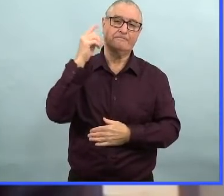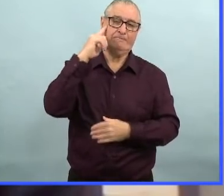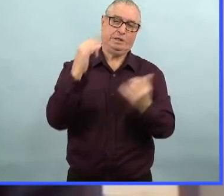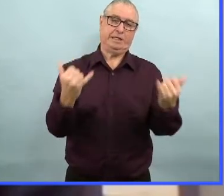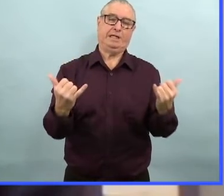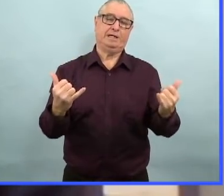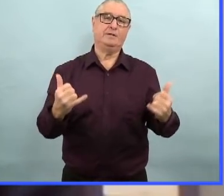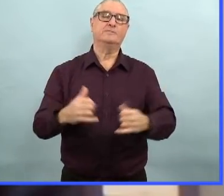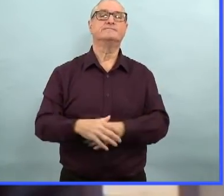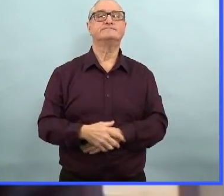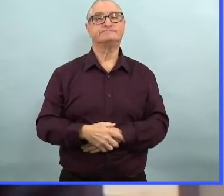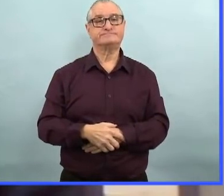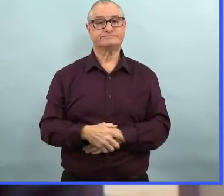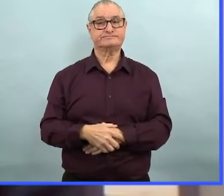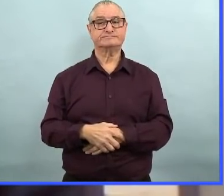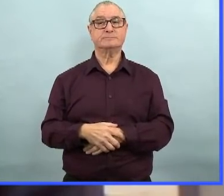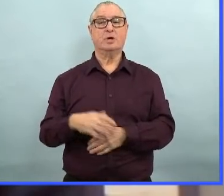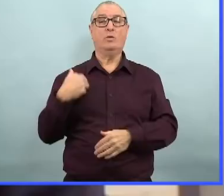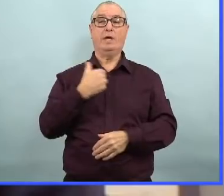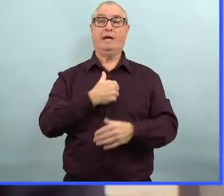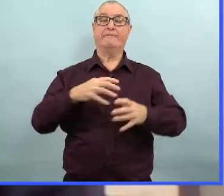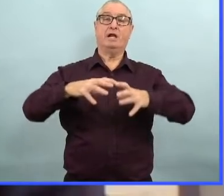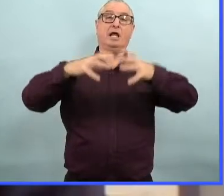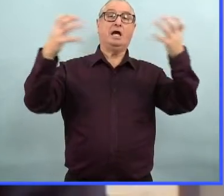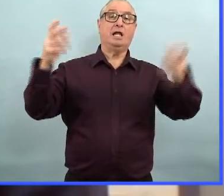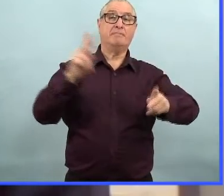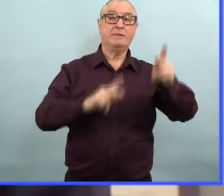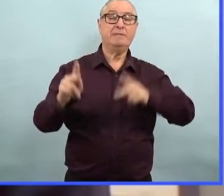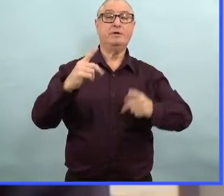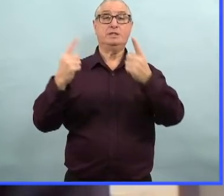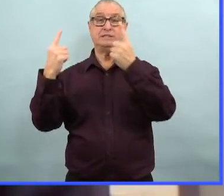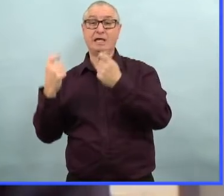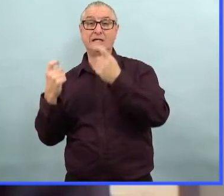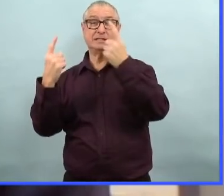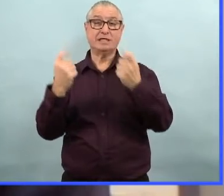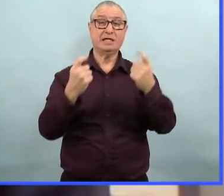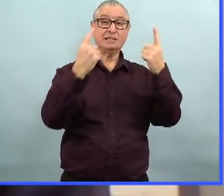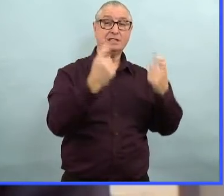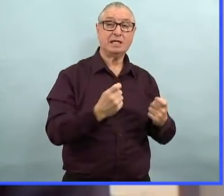but we're having difficulty reaching a fairly significant amount of people with their test